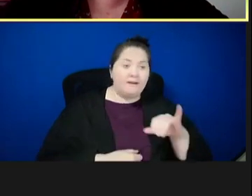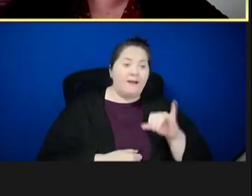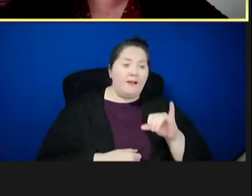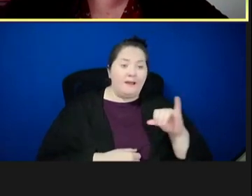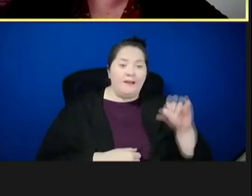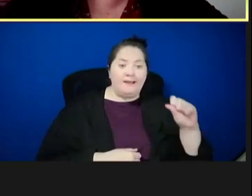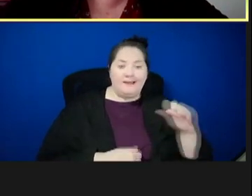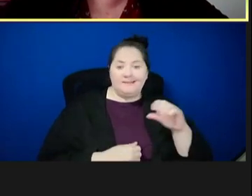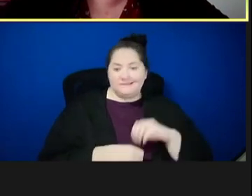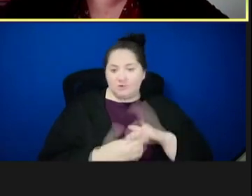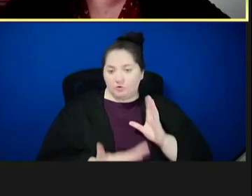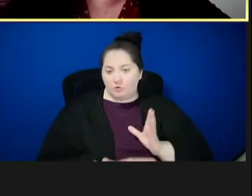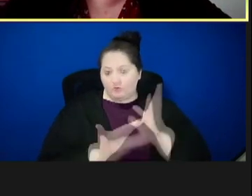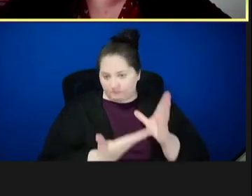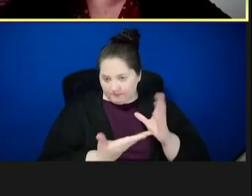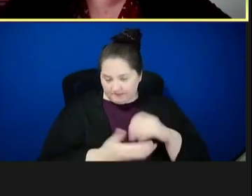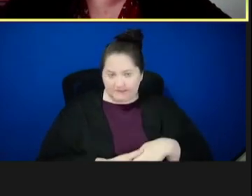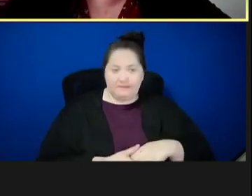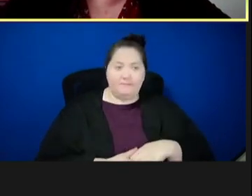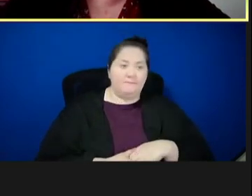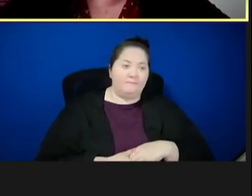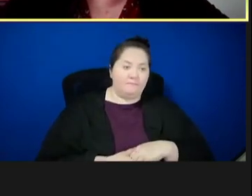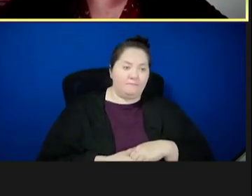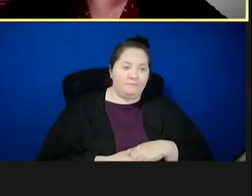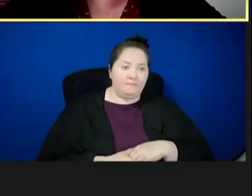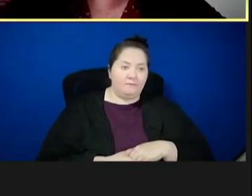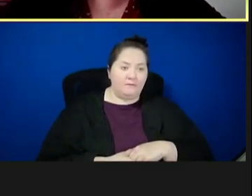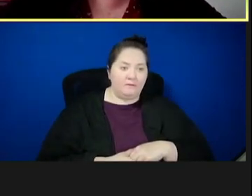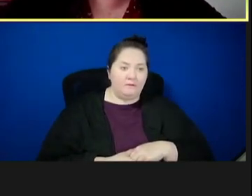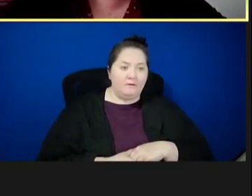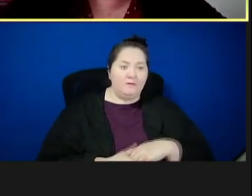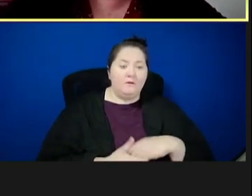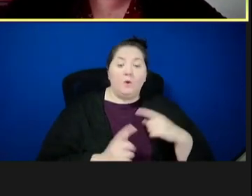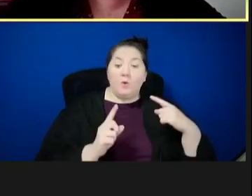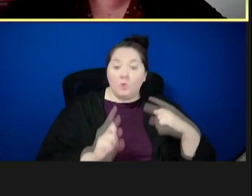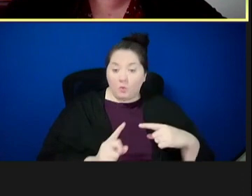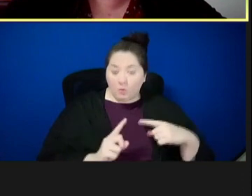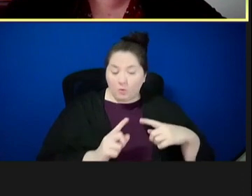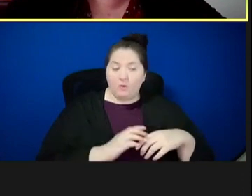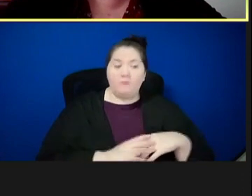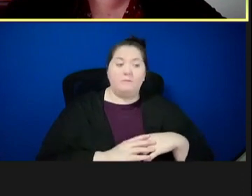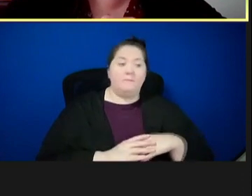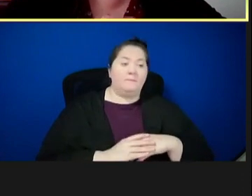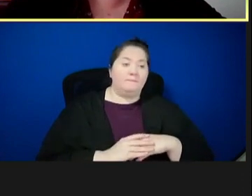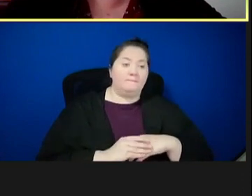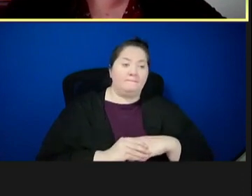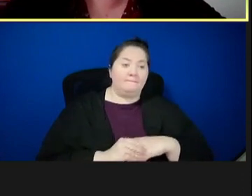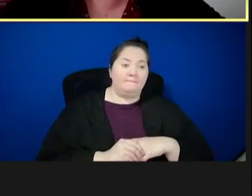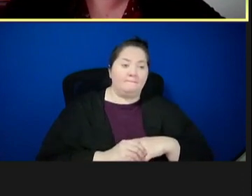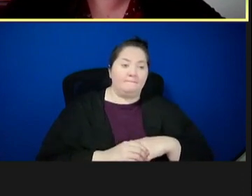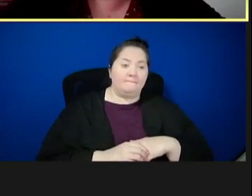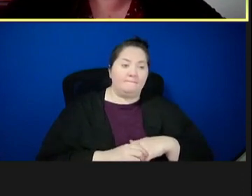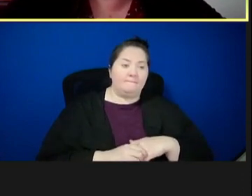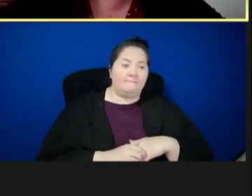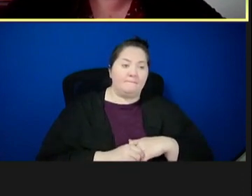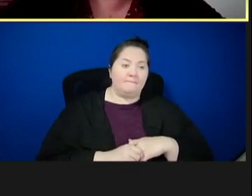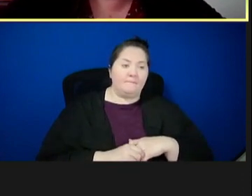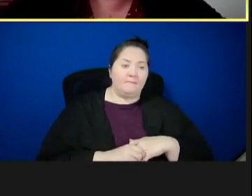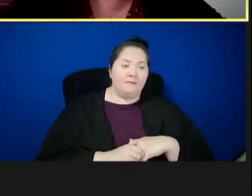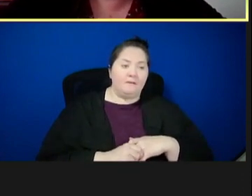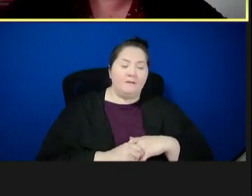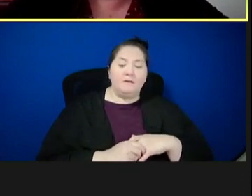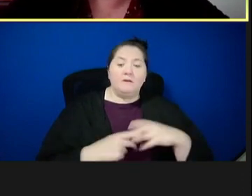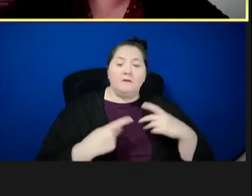slide. The goal of this work really is to have the facilities be able to view resident history